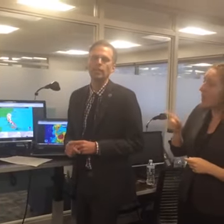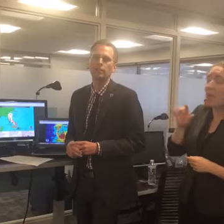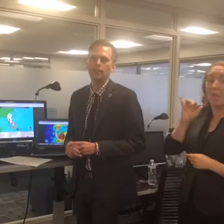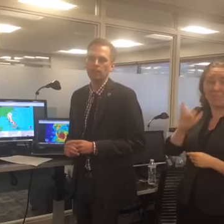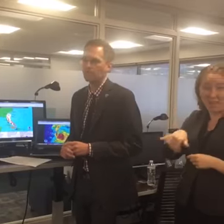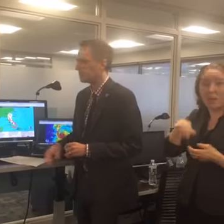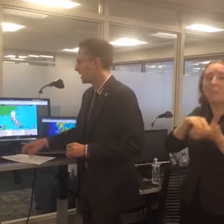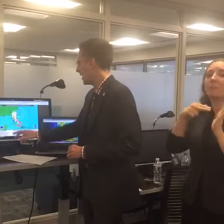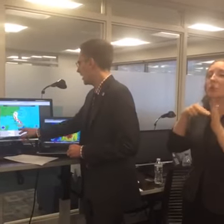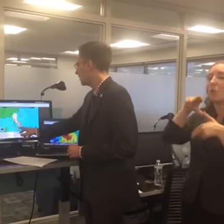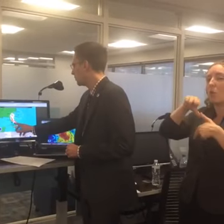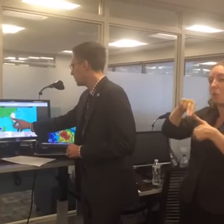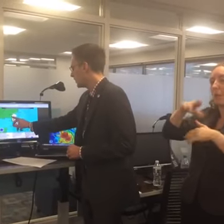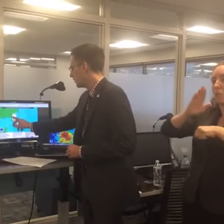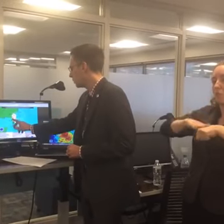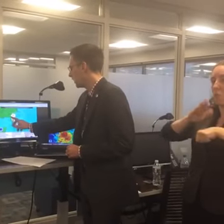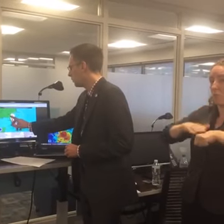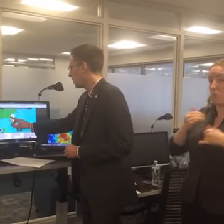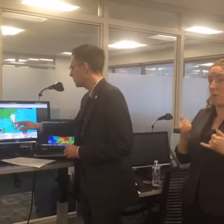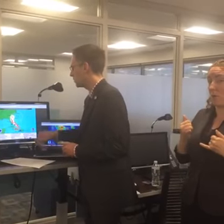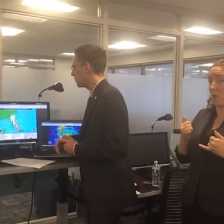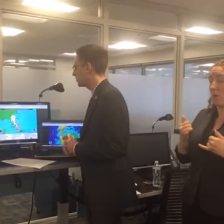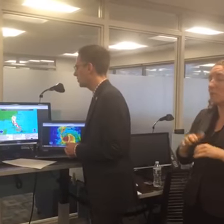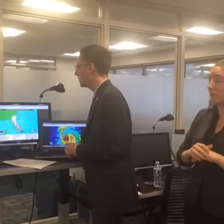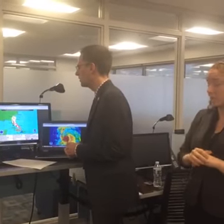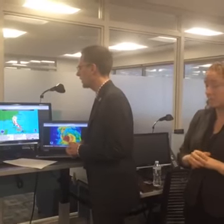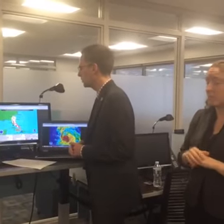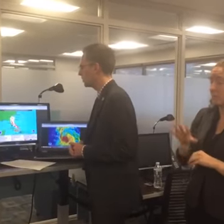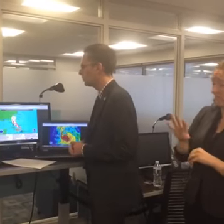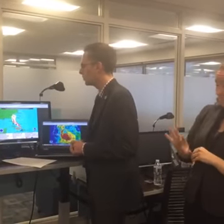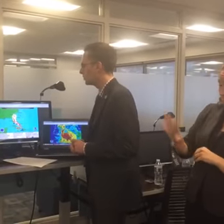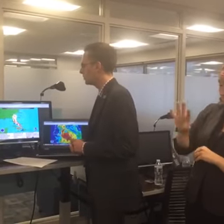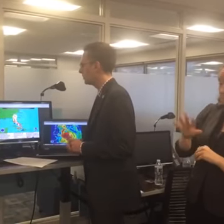in effect, and then we also have hurricane watches also in effect across portions of